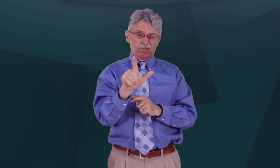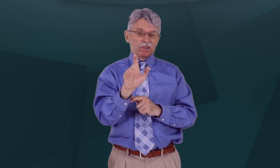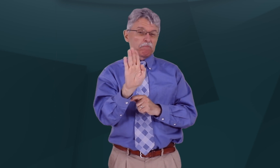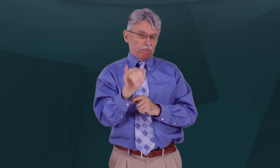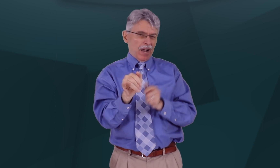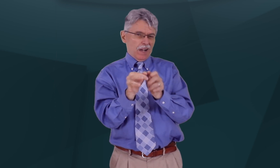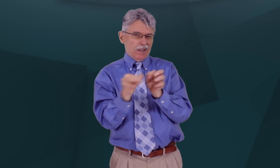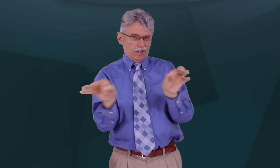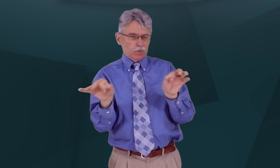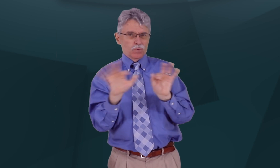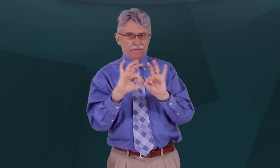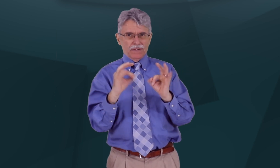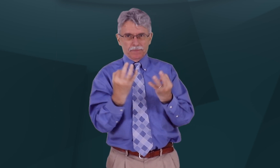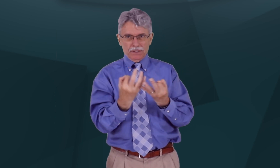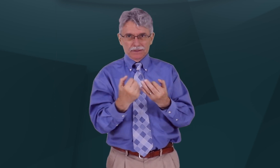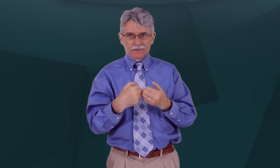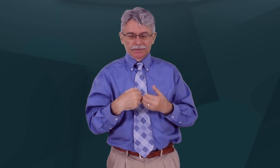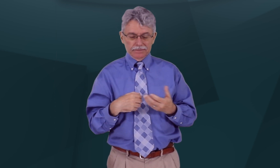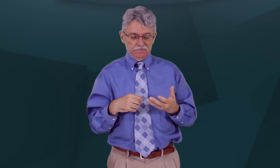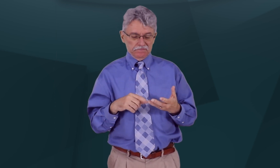Be a bicultural, bilingual family.